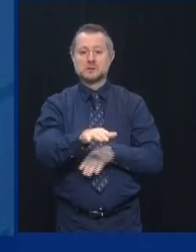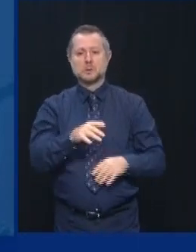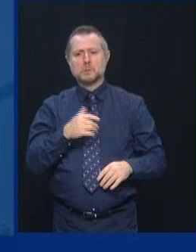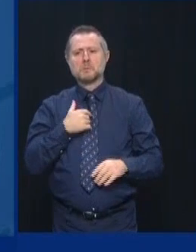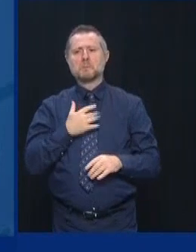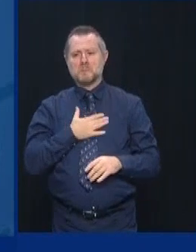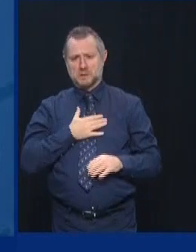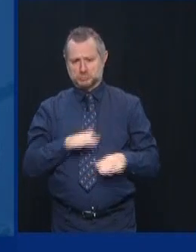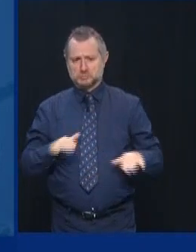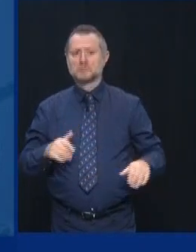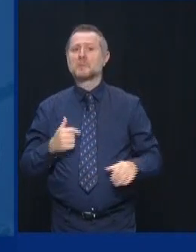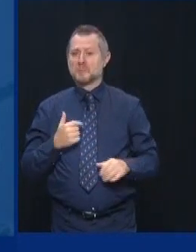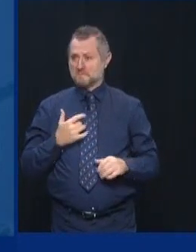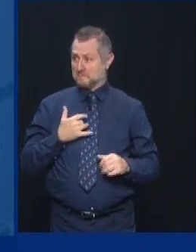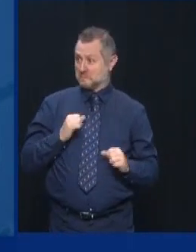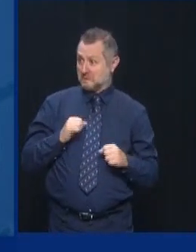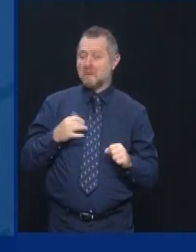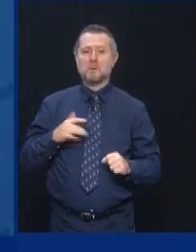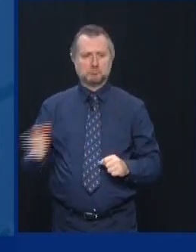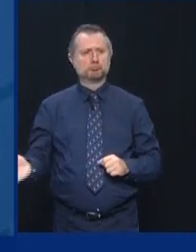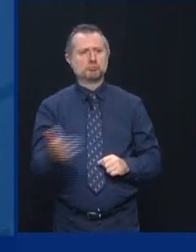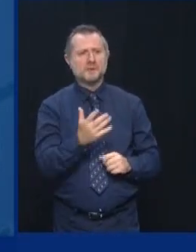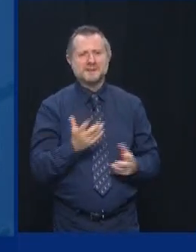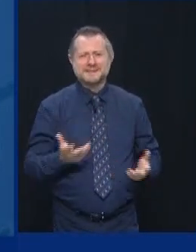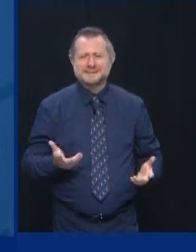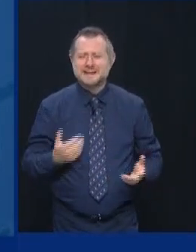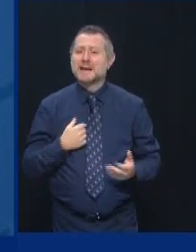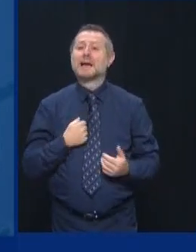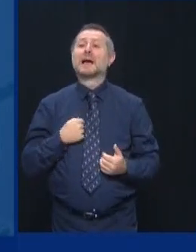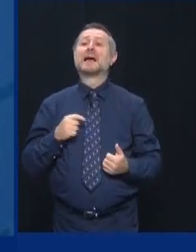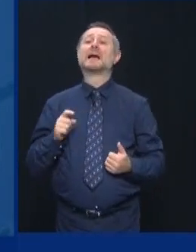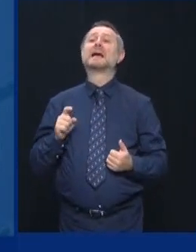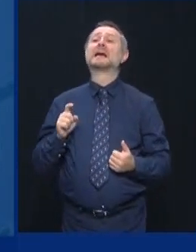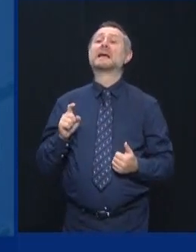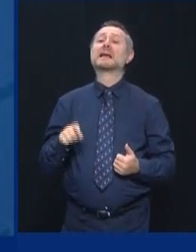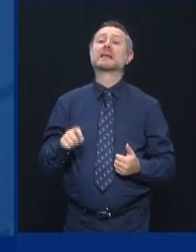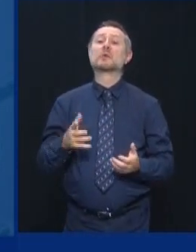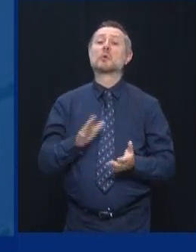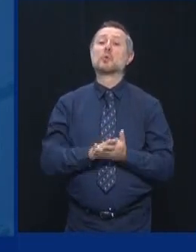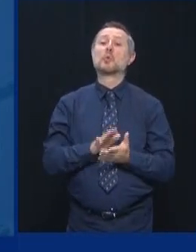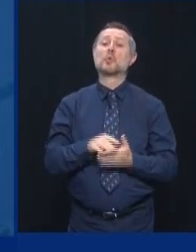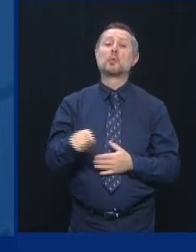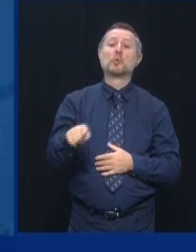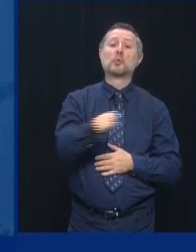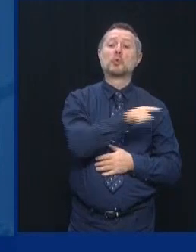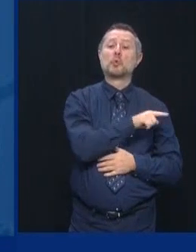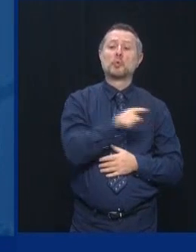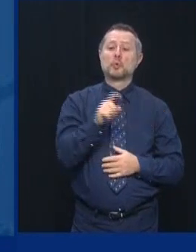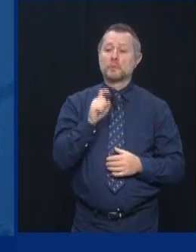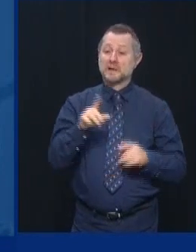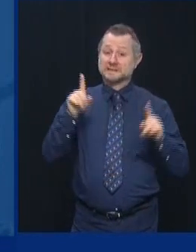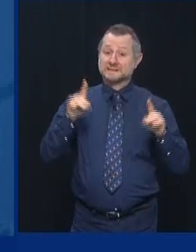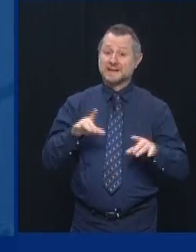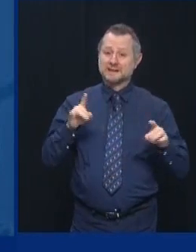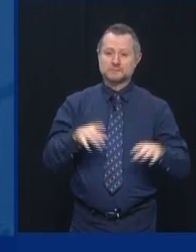I SAID, I WON'T ALLOW A SCHOOL TO OPEN THAT I WOULDN'T SEND MY CHILD TO. THAT'S MY TEST.